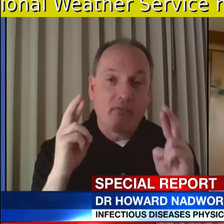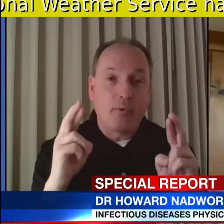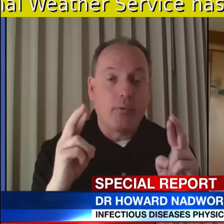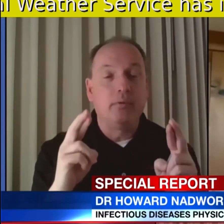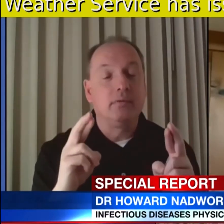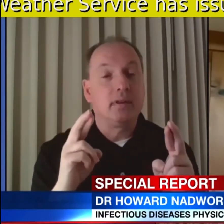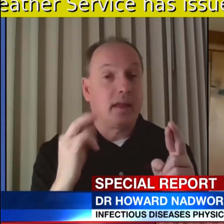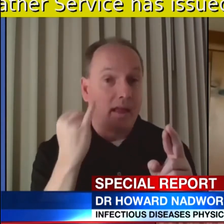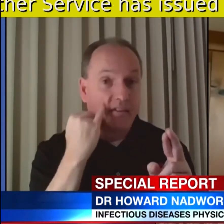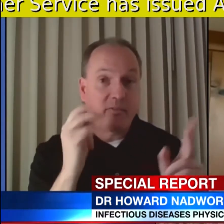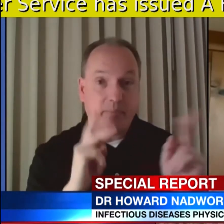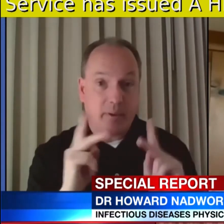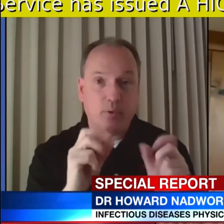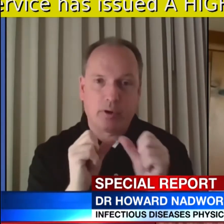HOLIDAYS COMING INTO PLAY?